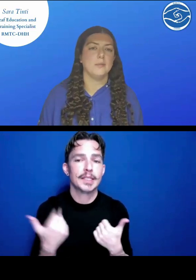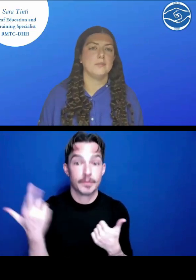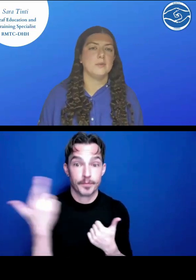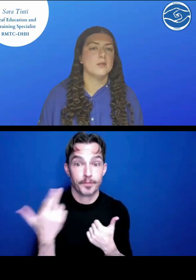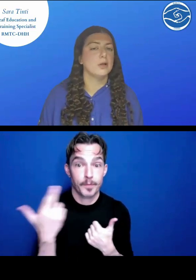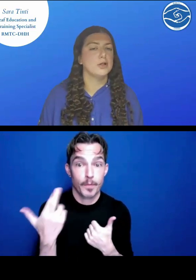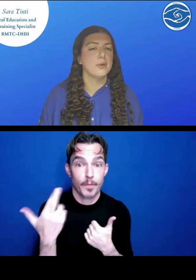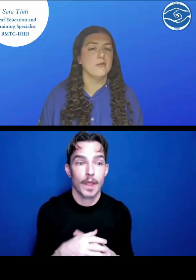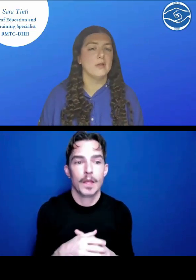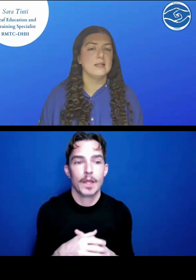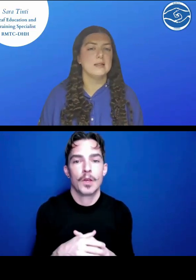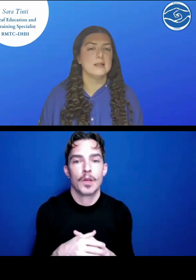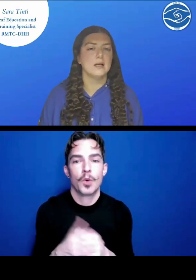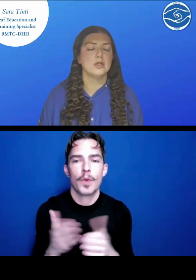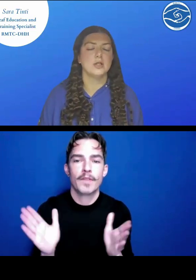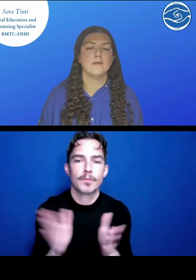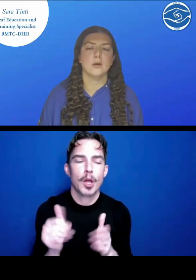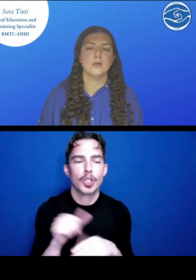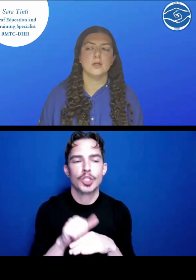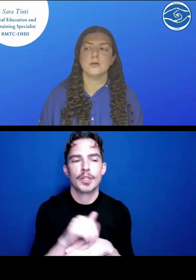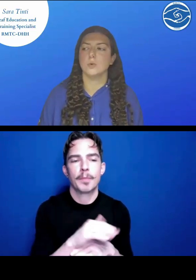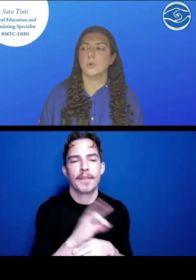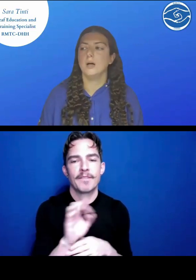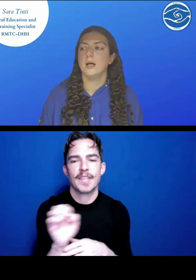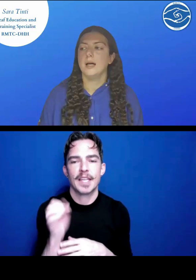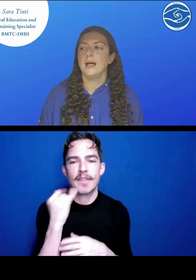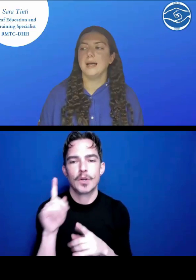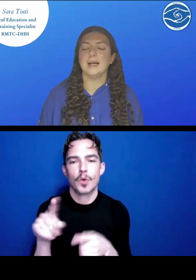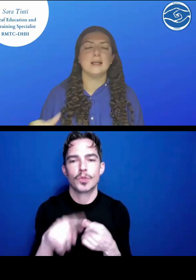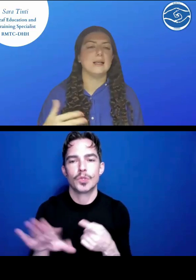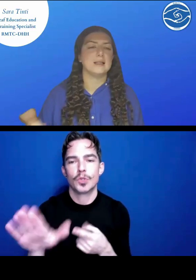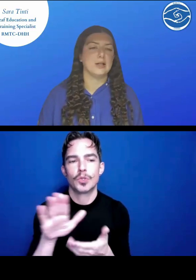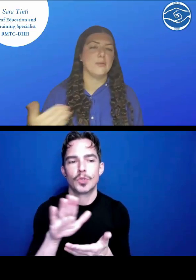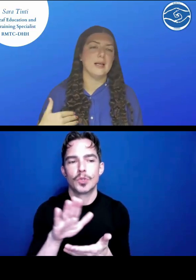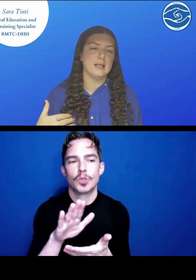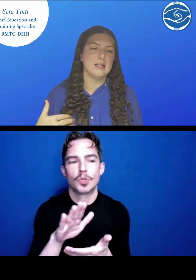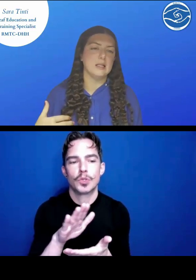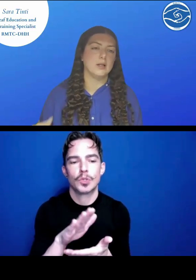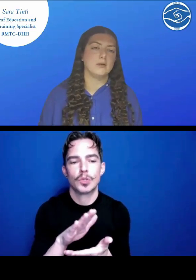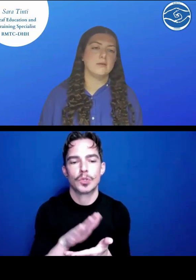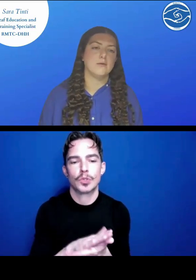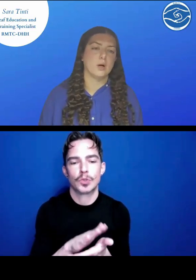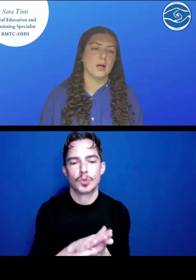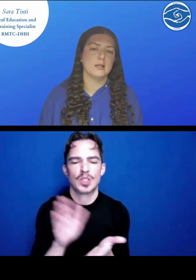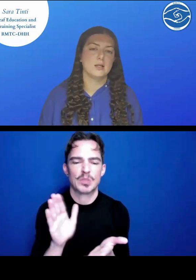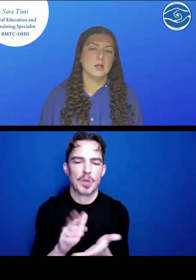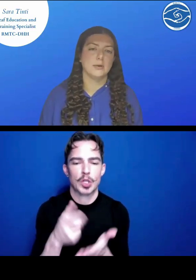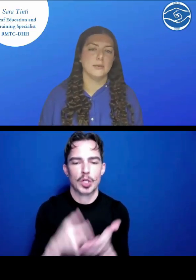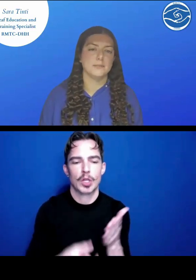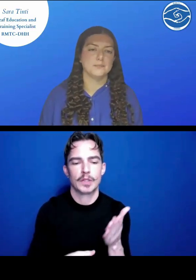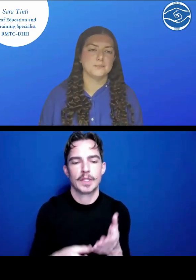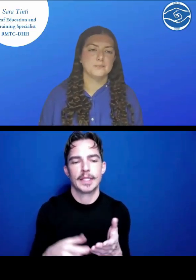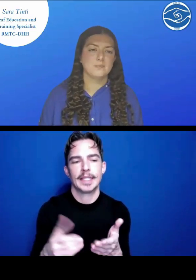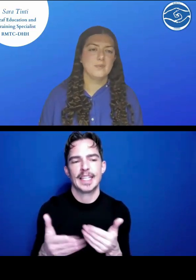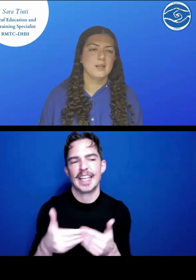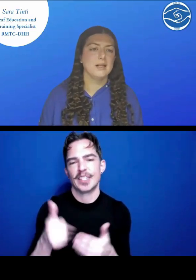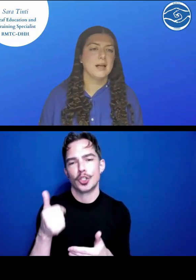smaller shipping fees and such if it goes to your school and it's a little bit easier for us to